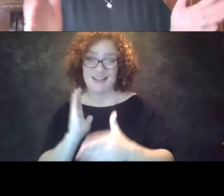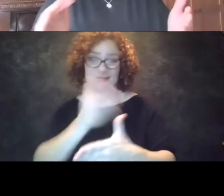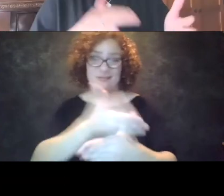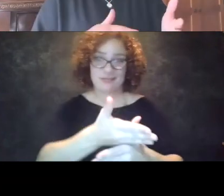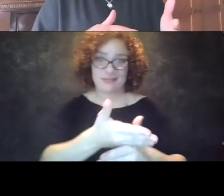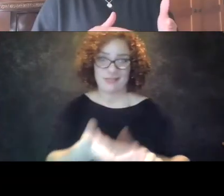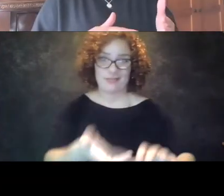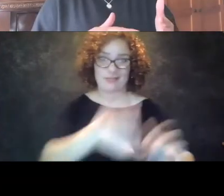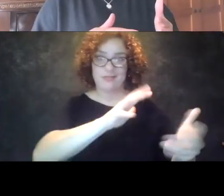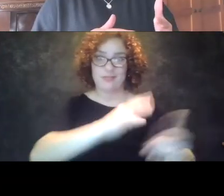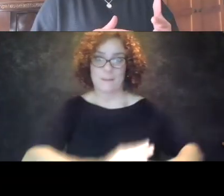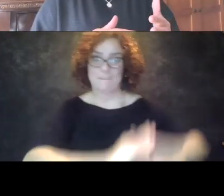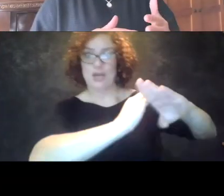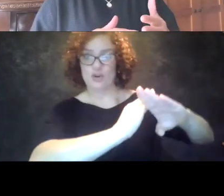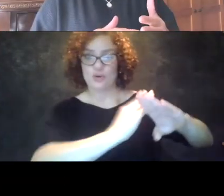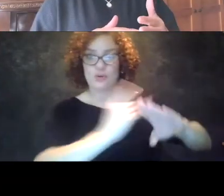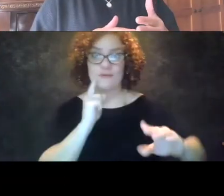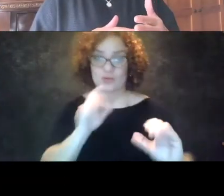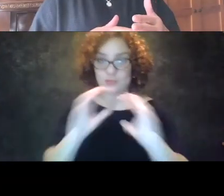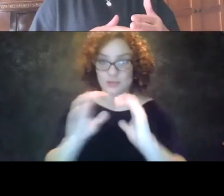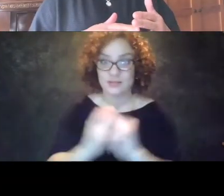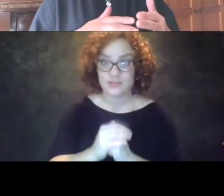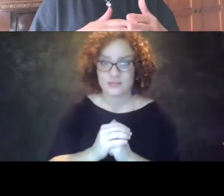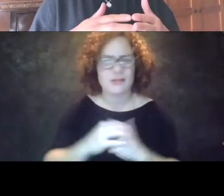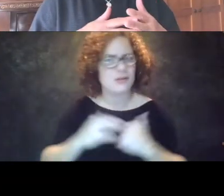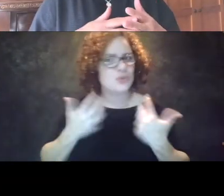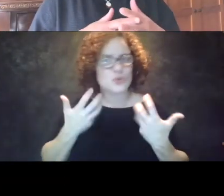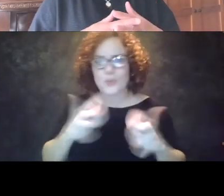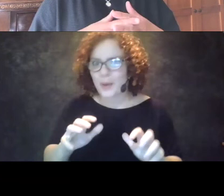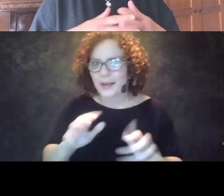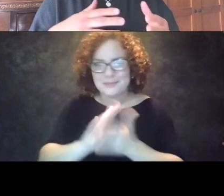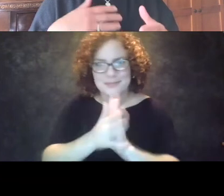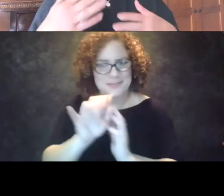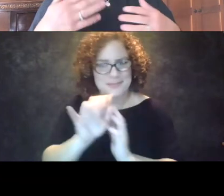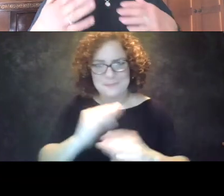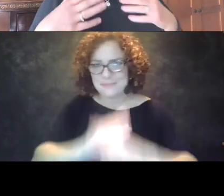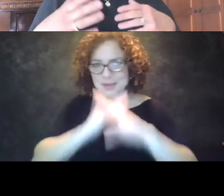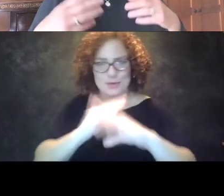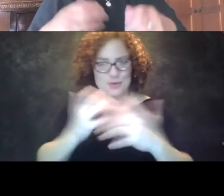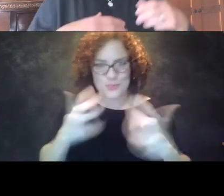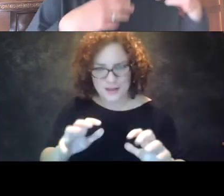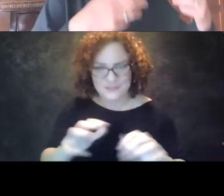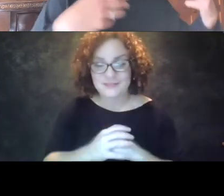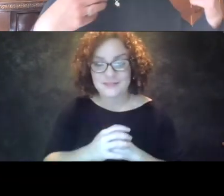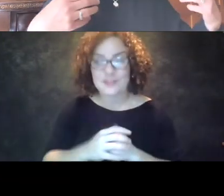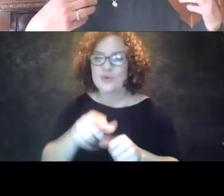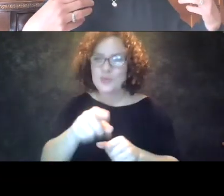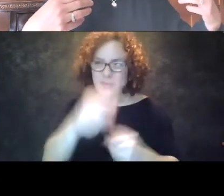We want to be the bridge. So thinking about how your roll can switch to where you're thinking